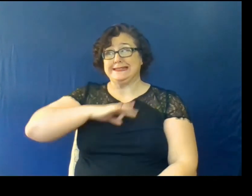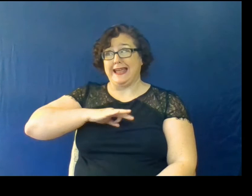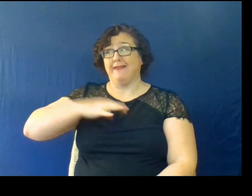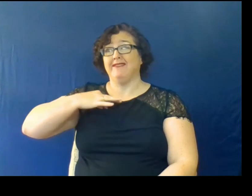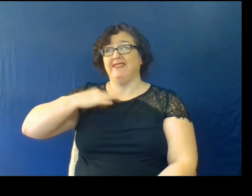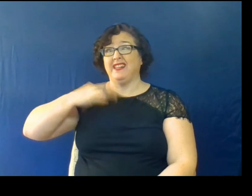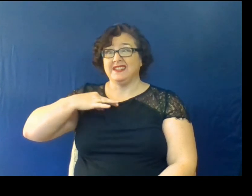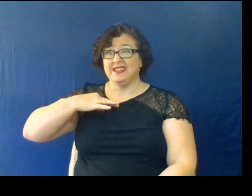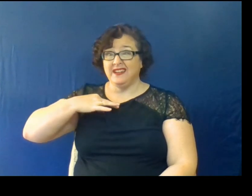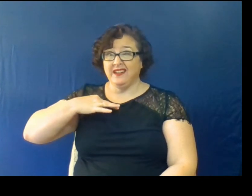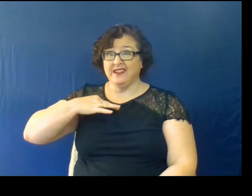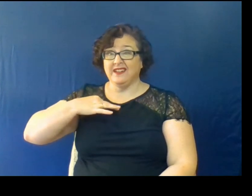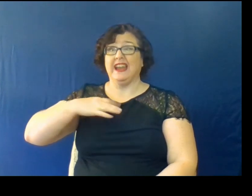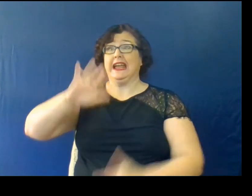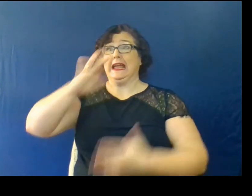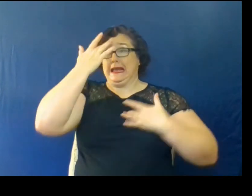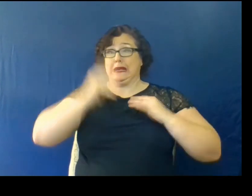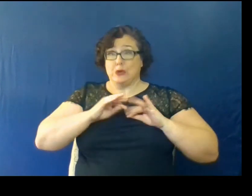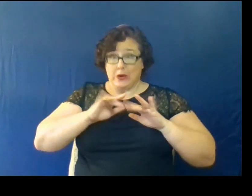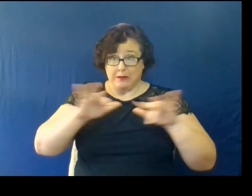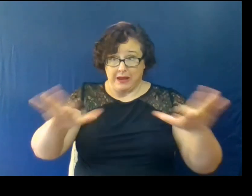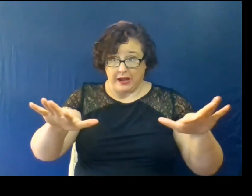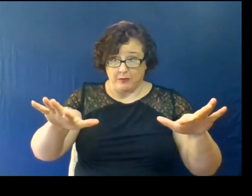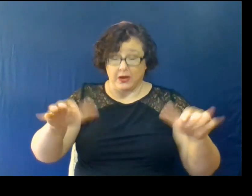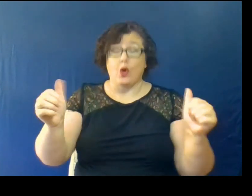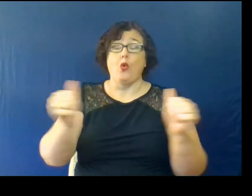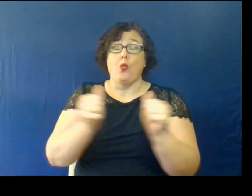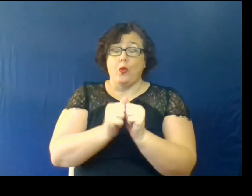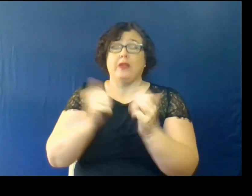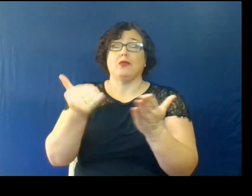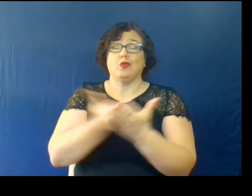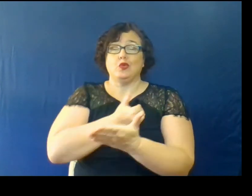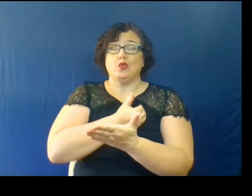with a new voting system, you know why wait until the last minute?